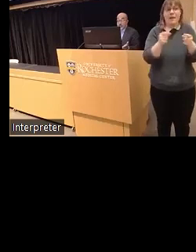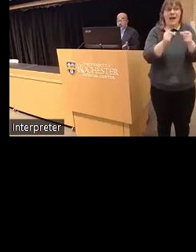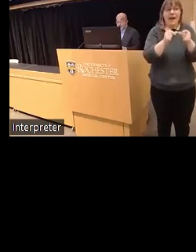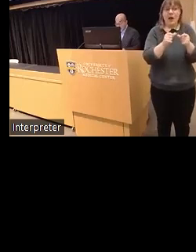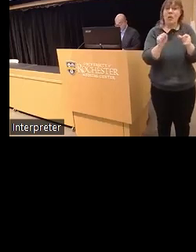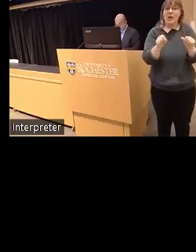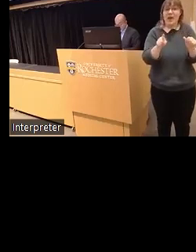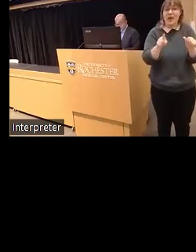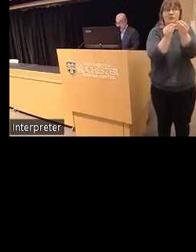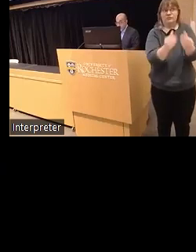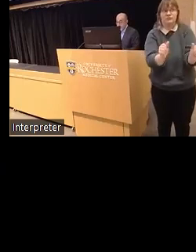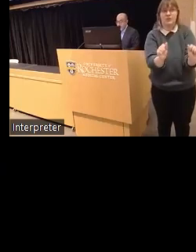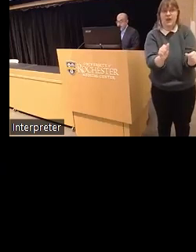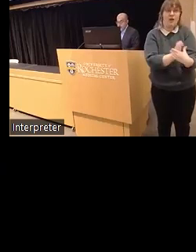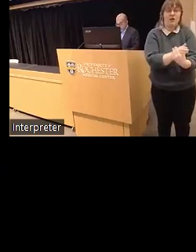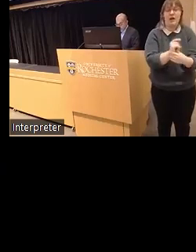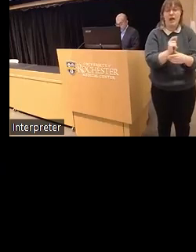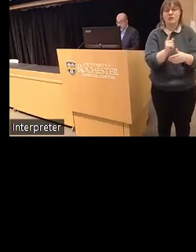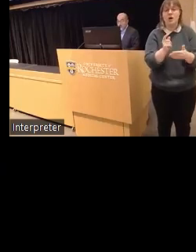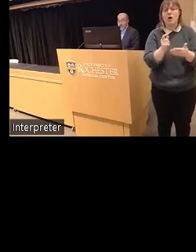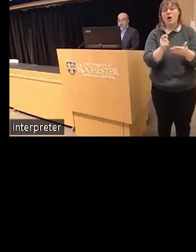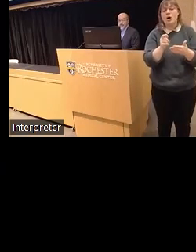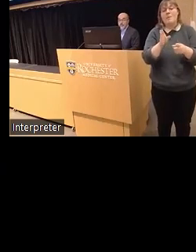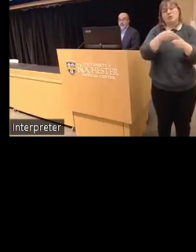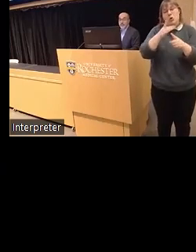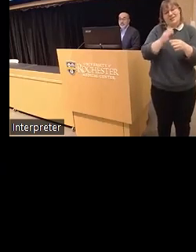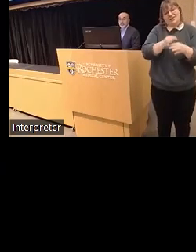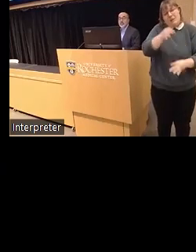do something about it and of course majority is spinal pain right as you'd expect so we can look